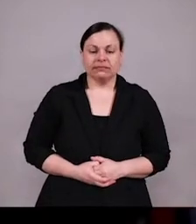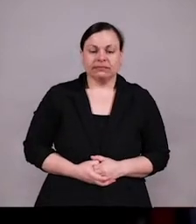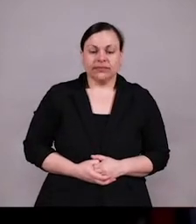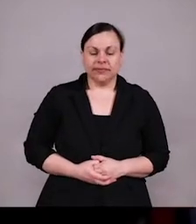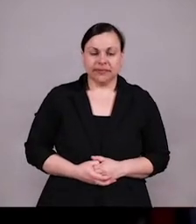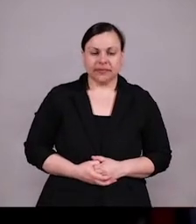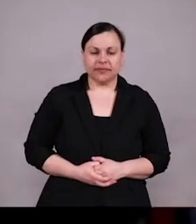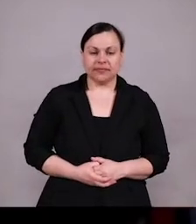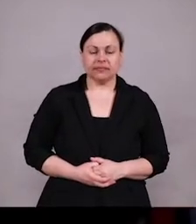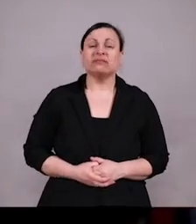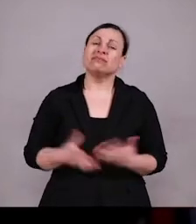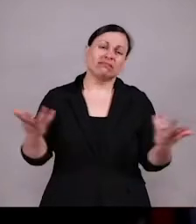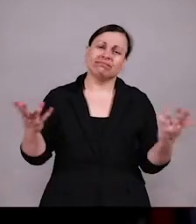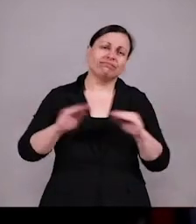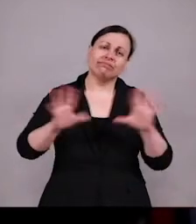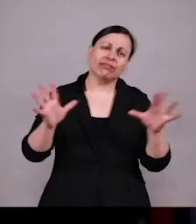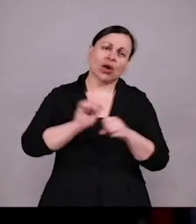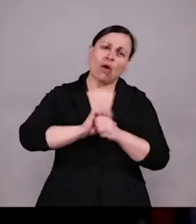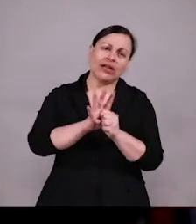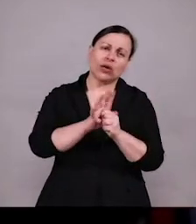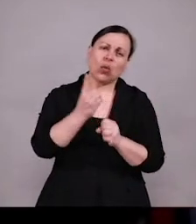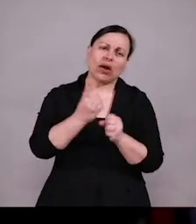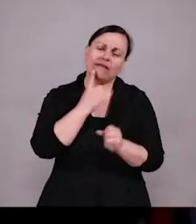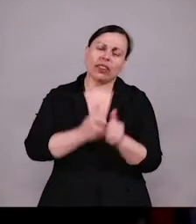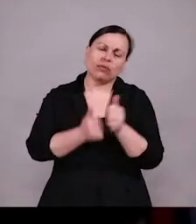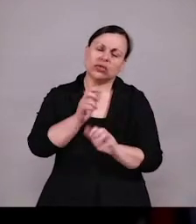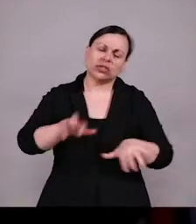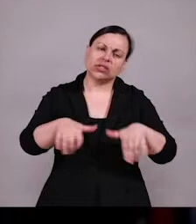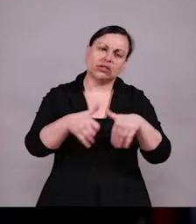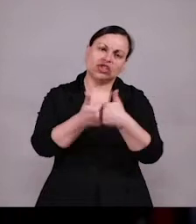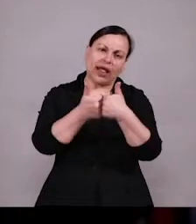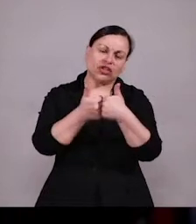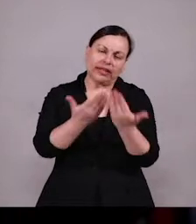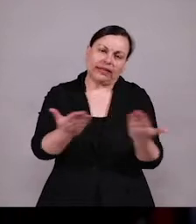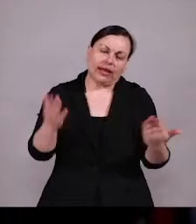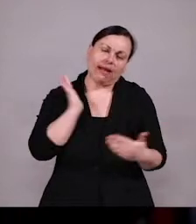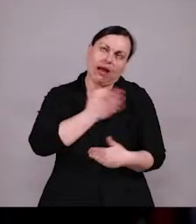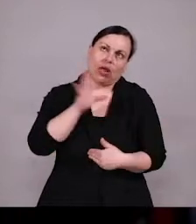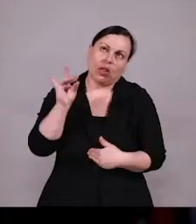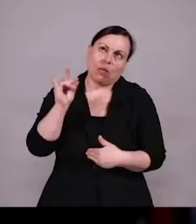It goes without saying that COVID is the toughest opponent our Lobo athletes have ever